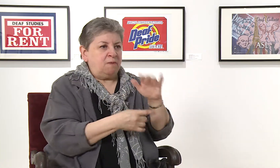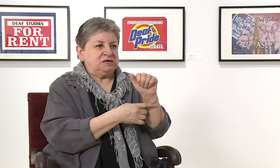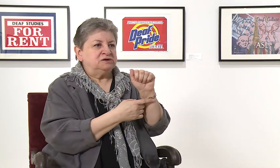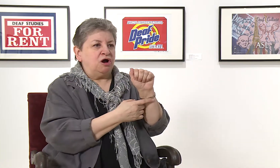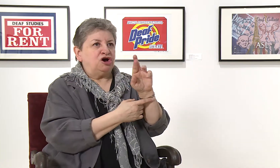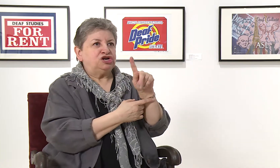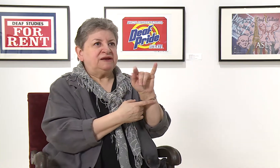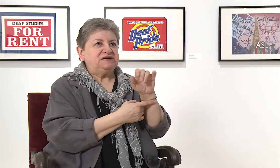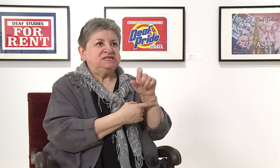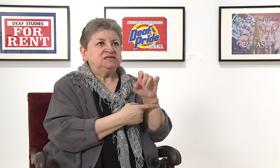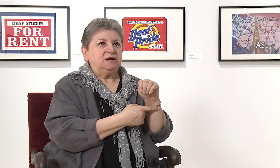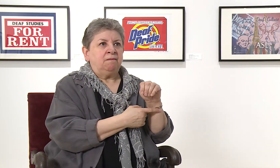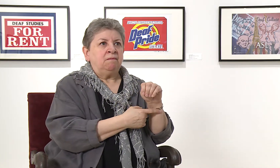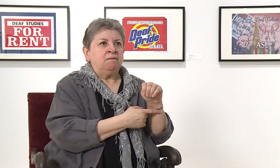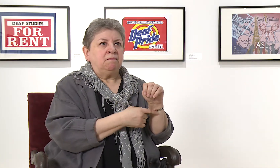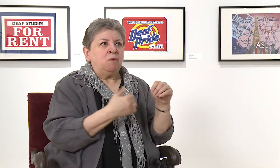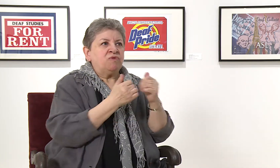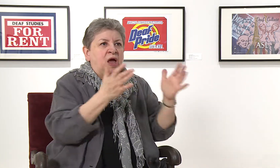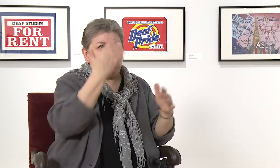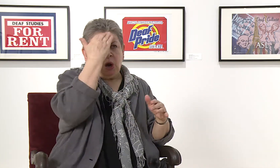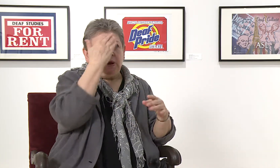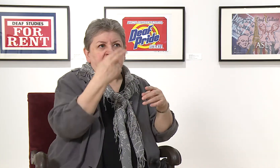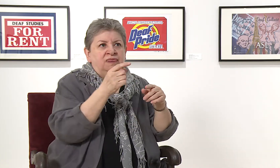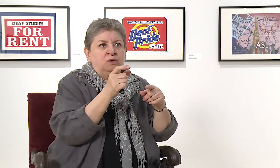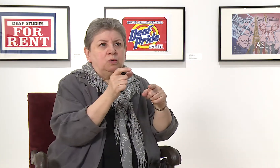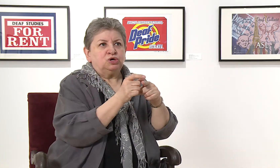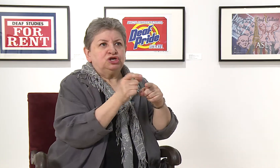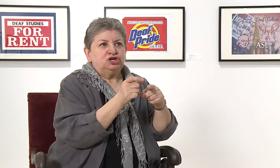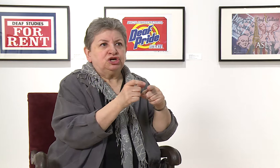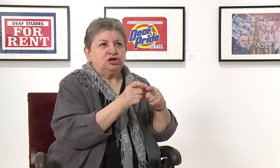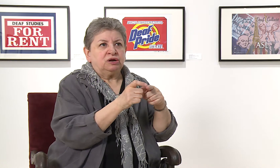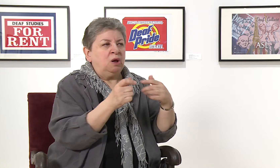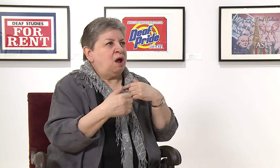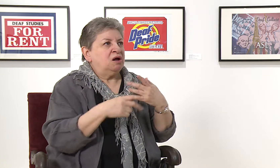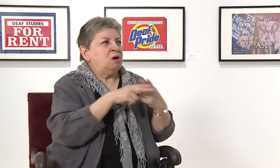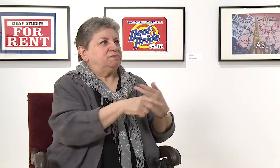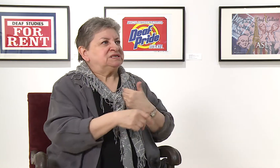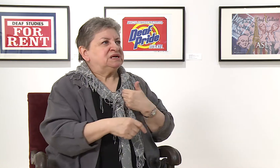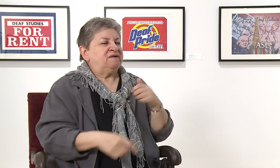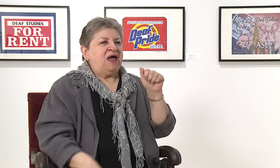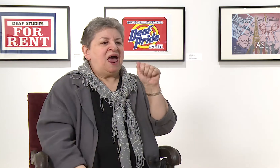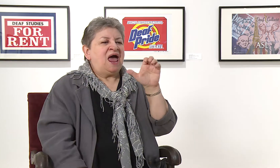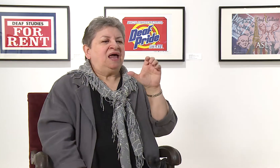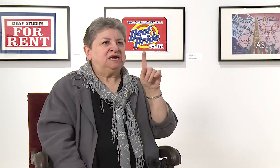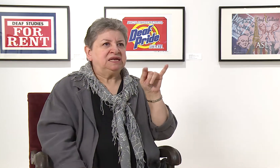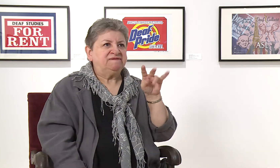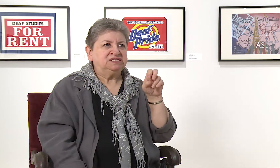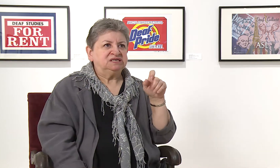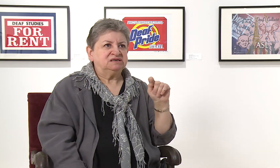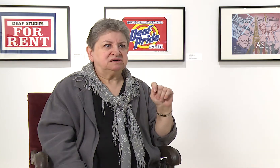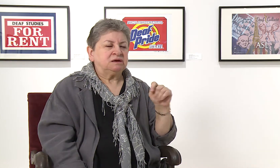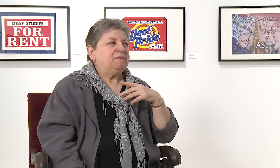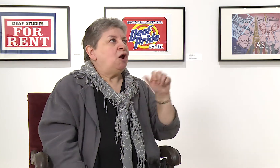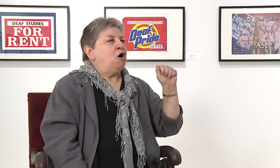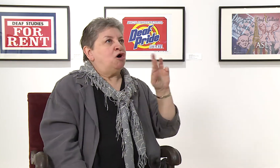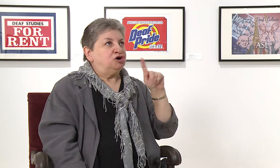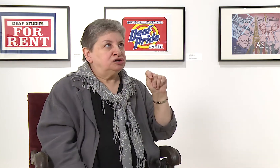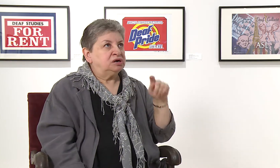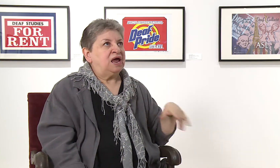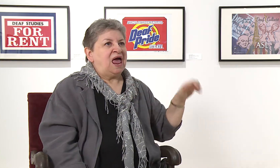and I would certainly call that artivism, but at the time, I didn't have vocabulary for it. I called myself an activist,